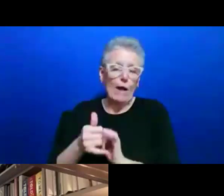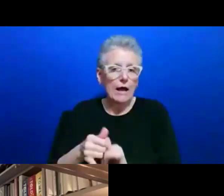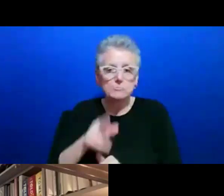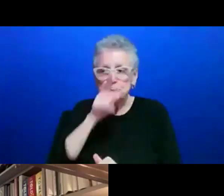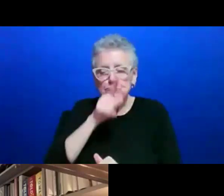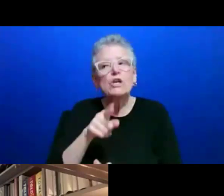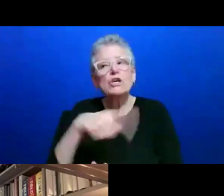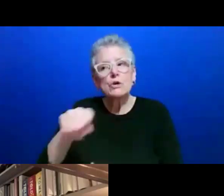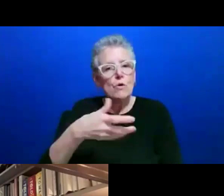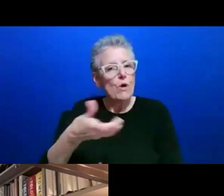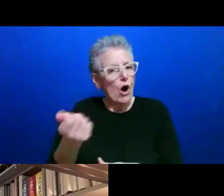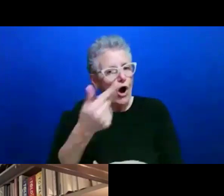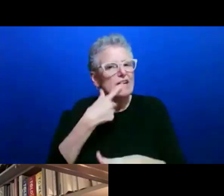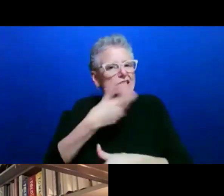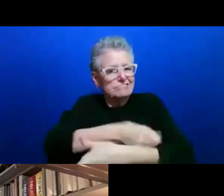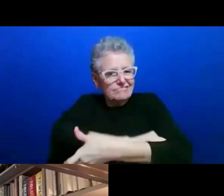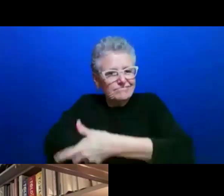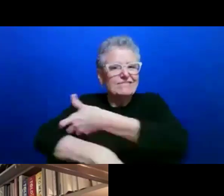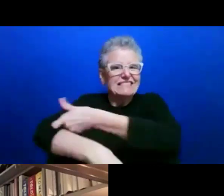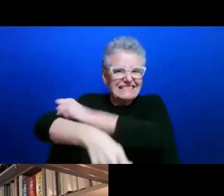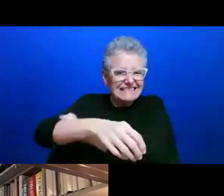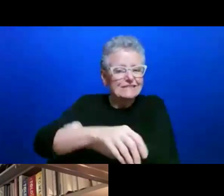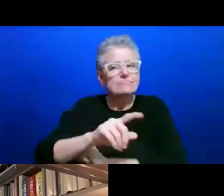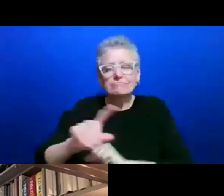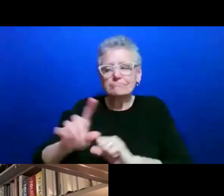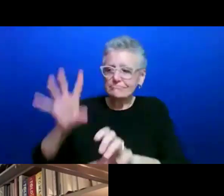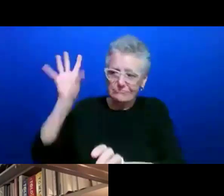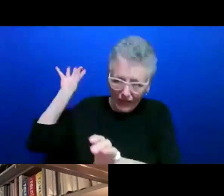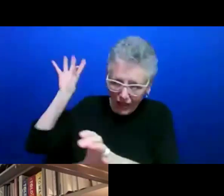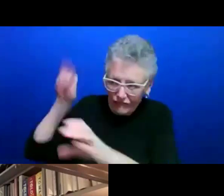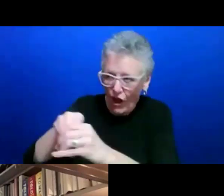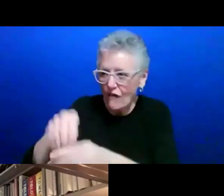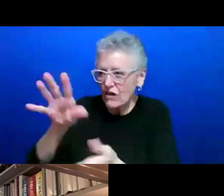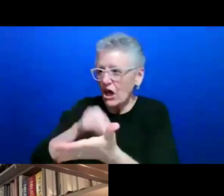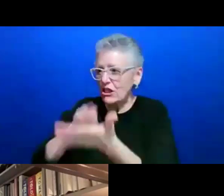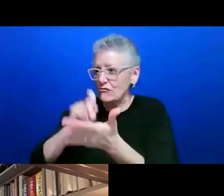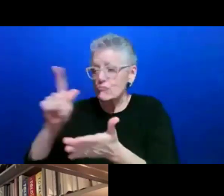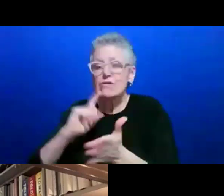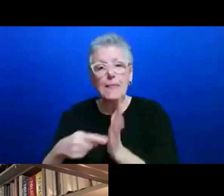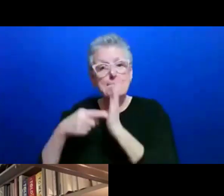and learning those tools and being able to model and support, and then apply your DHH knowledge